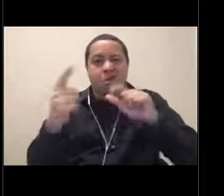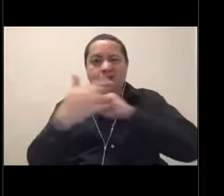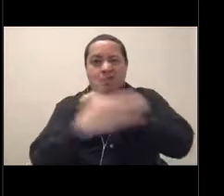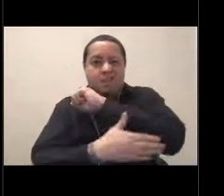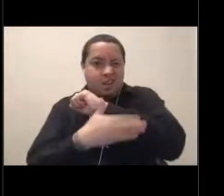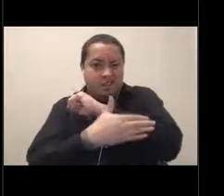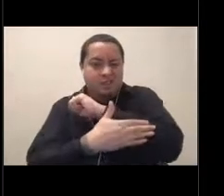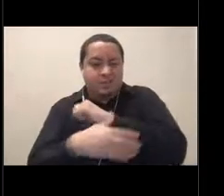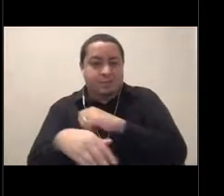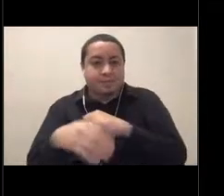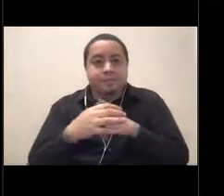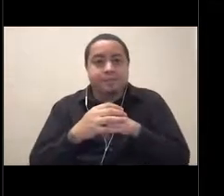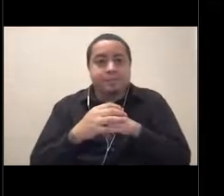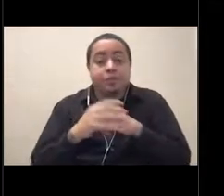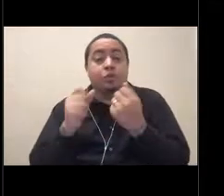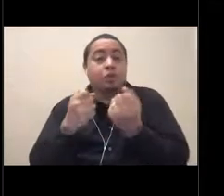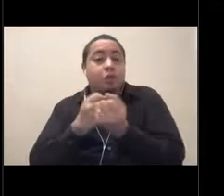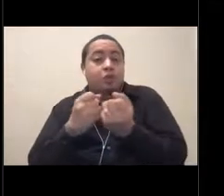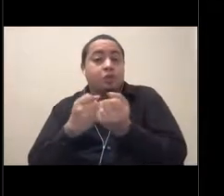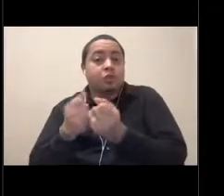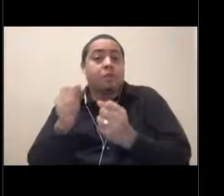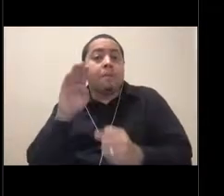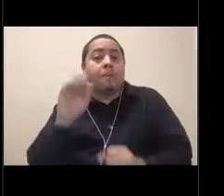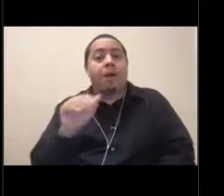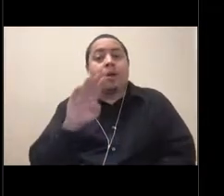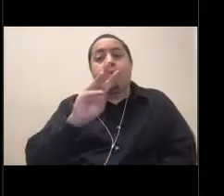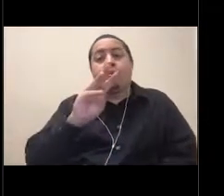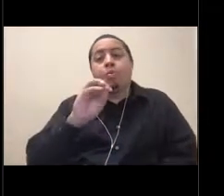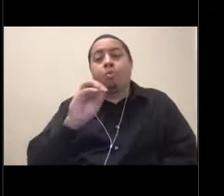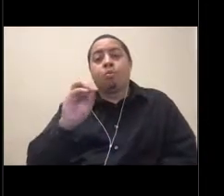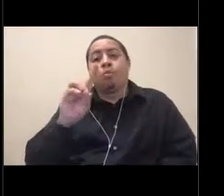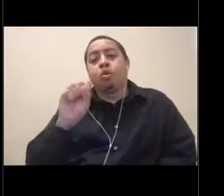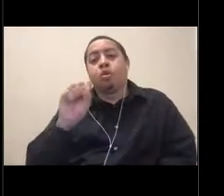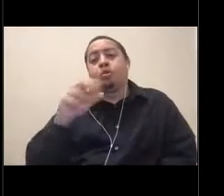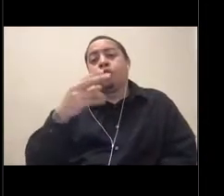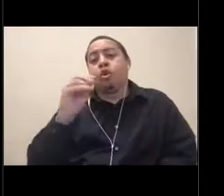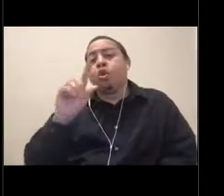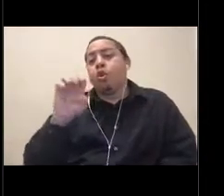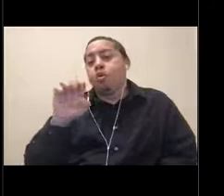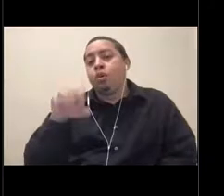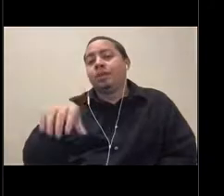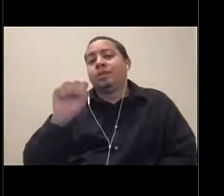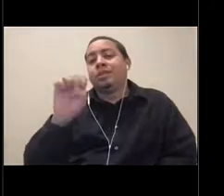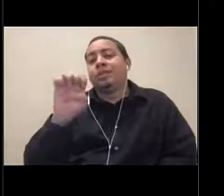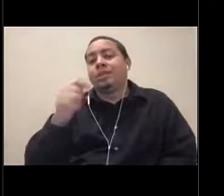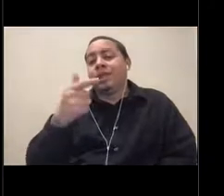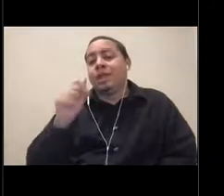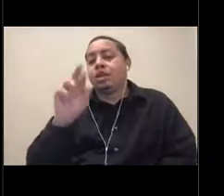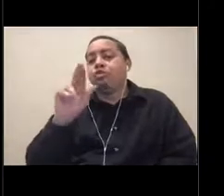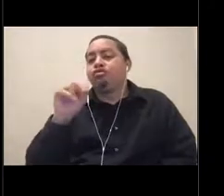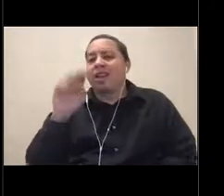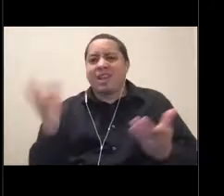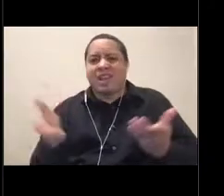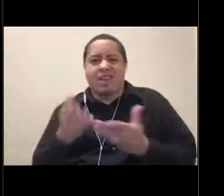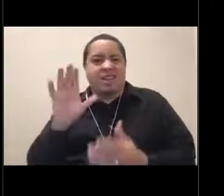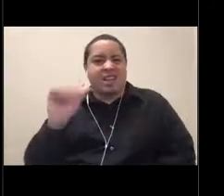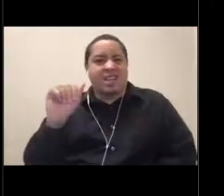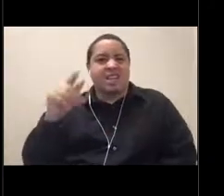It's also sponsored by Woods Hole Sea Grant which is located at the Woods Hole Oceanographic Institution here in Cape Cod, Massachusetts.